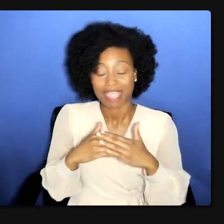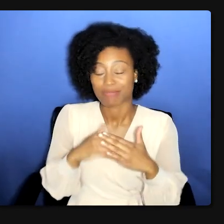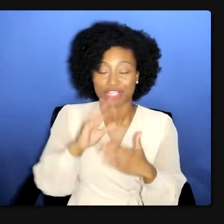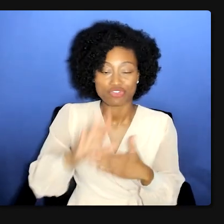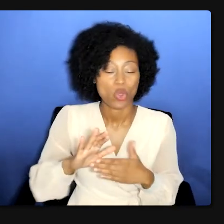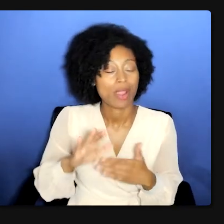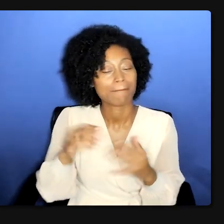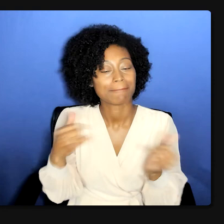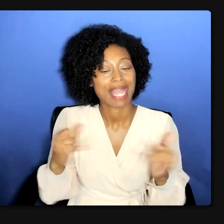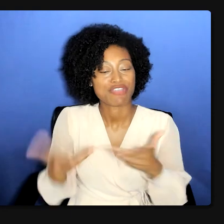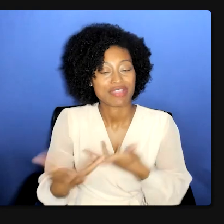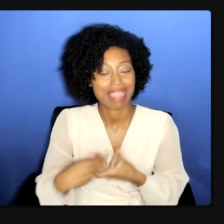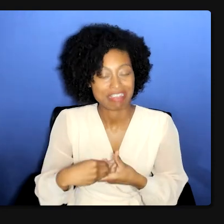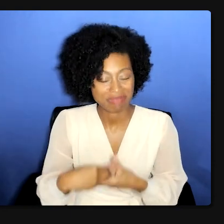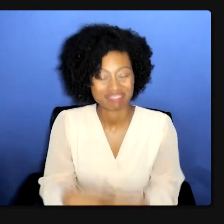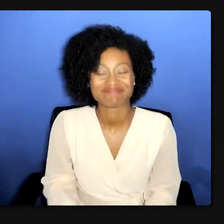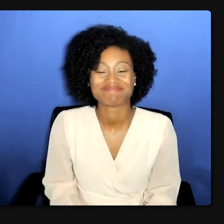to maximize player engagement.